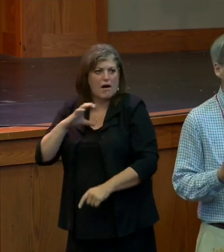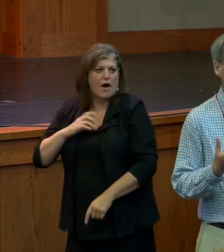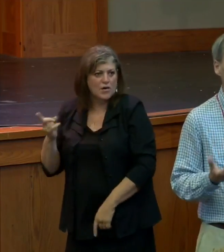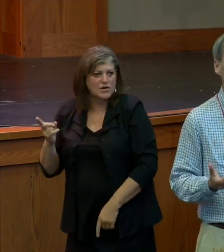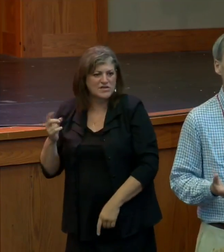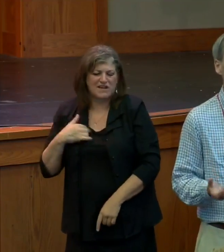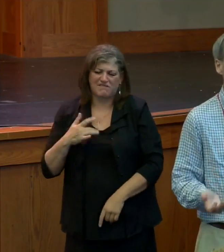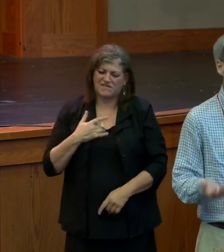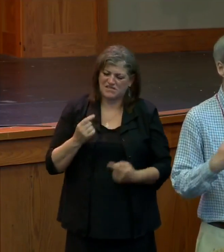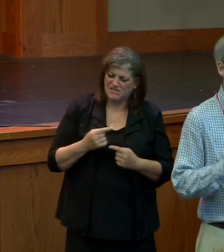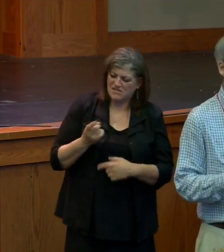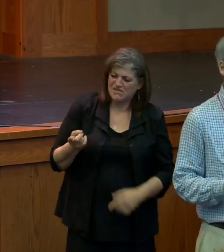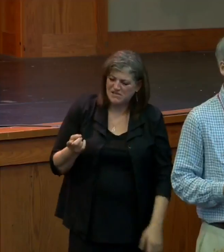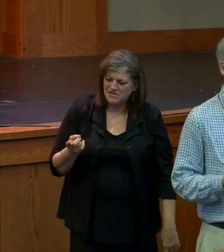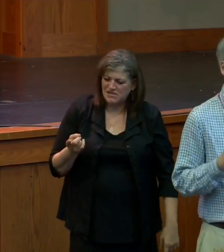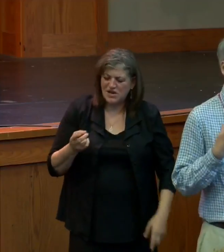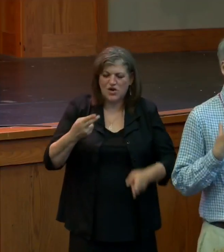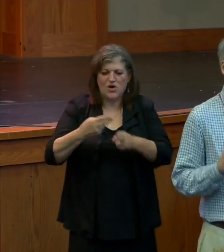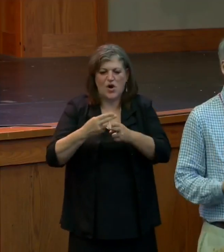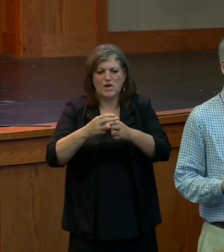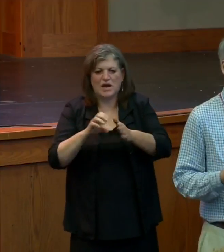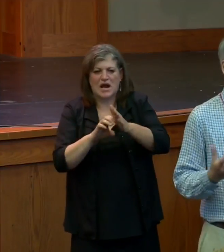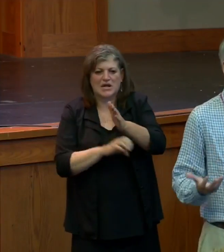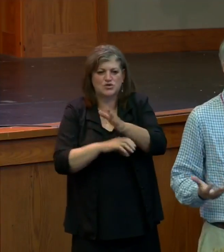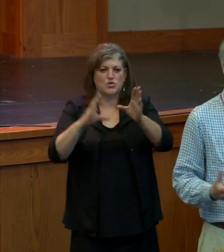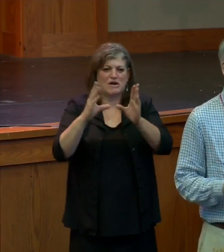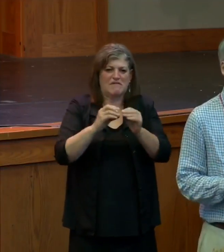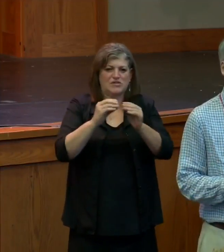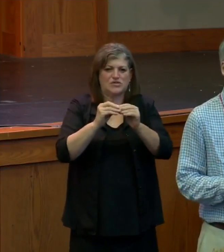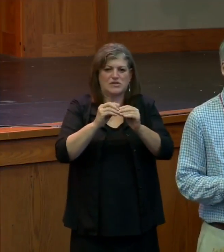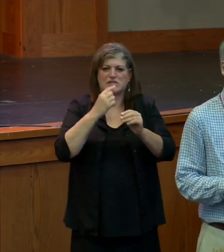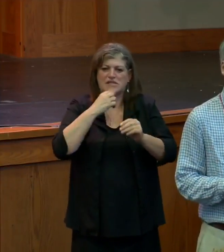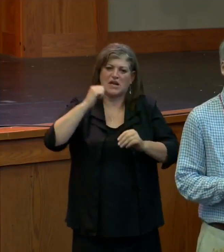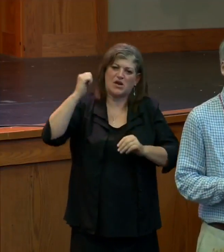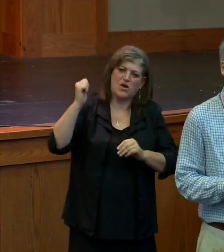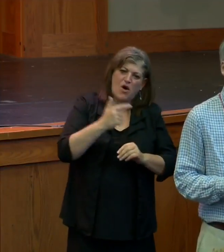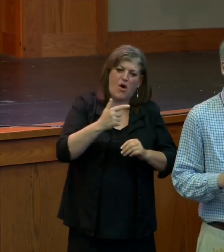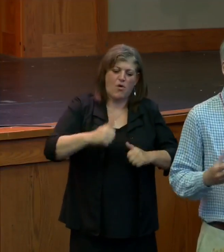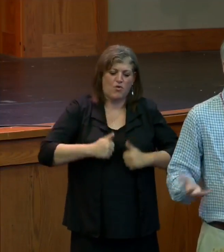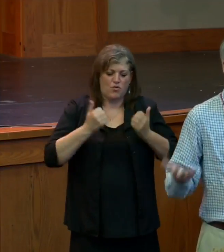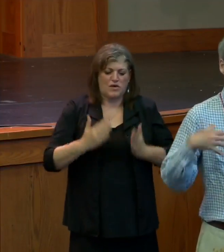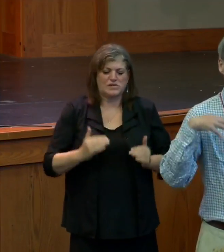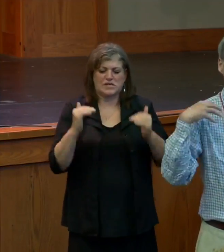THIS EVENT AS A CONSTITUTIONAL CONVENTION AND TO CALL US TO SAY THAT ALL RESIDENTS ARE DELEGATES WHAT WE ARE DOING HERE IS